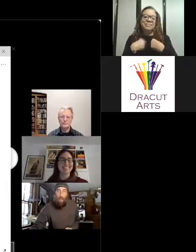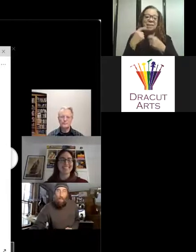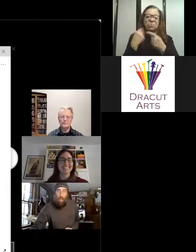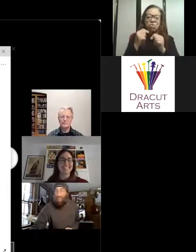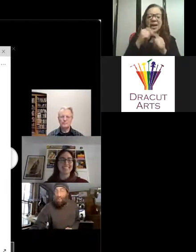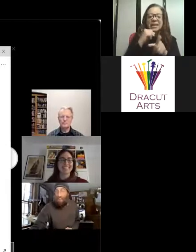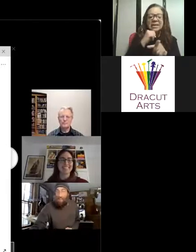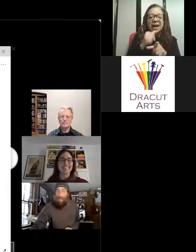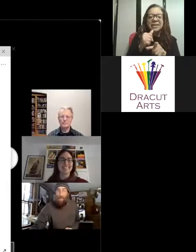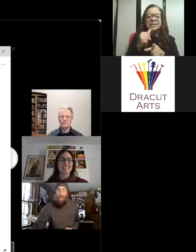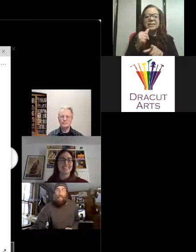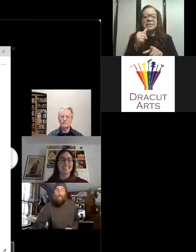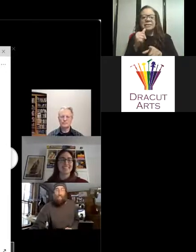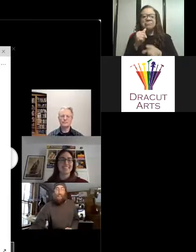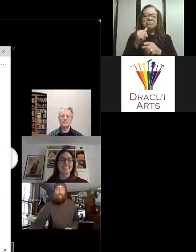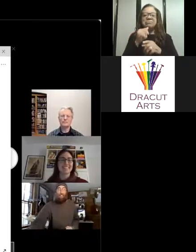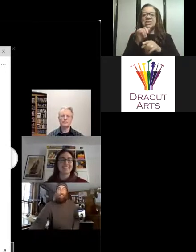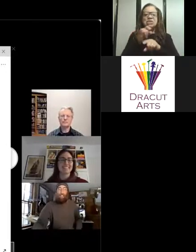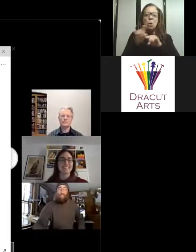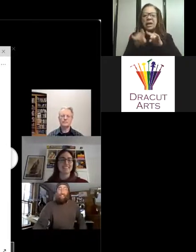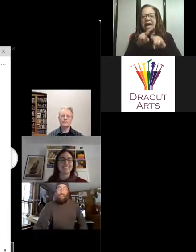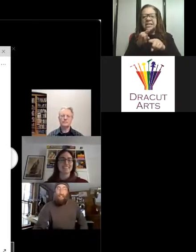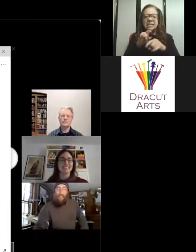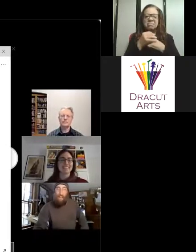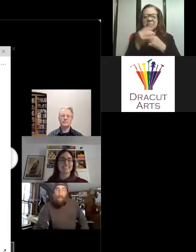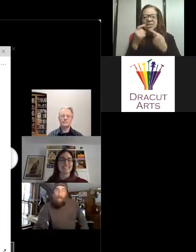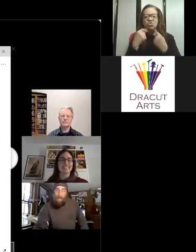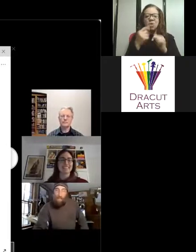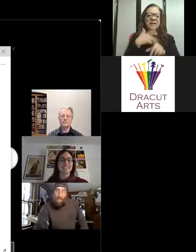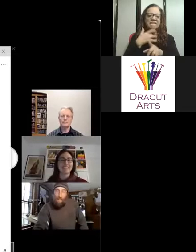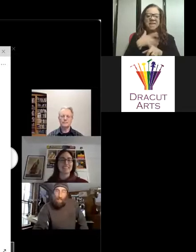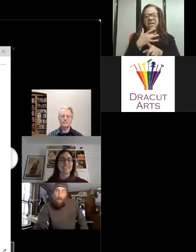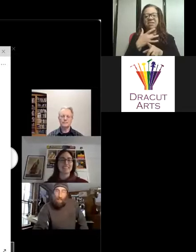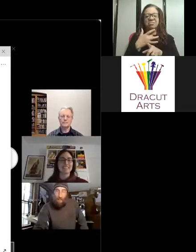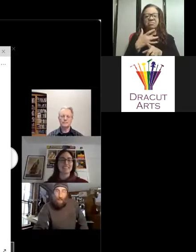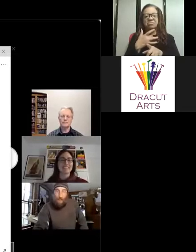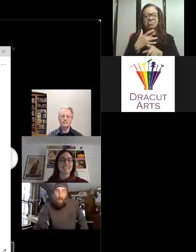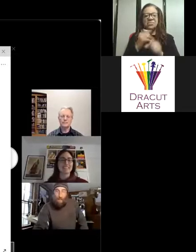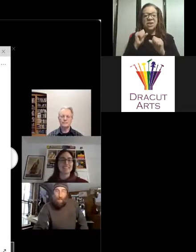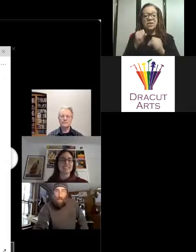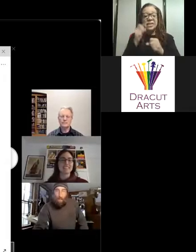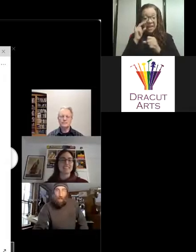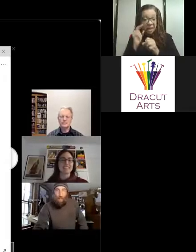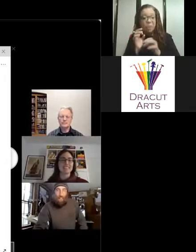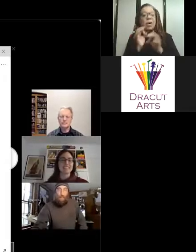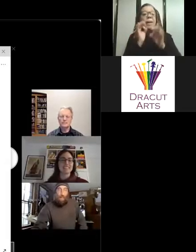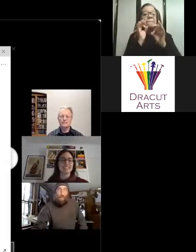maybe, the sarcasm that he's actually feeling there, um, because he can look up from that, from writing his page,